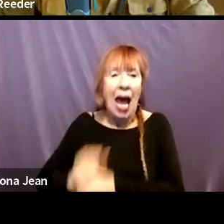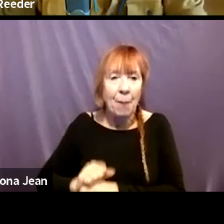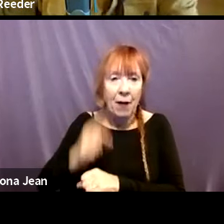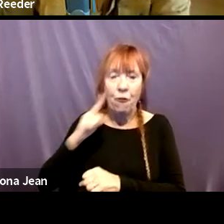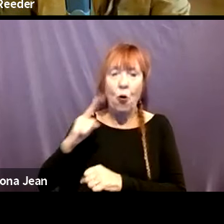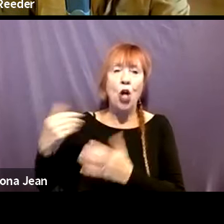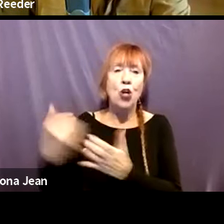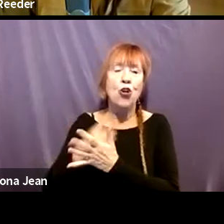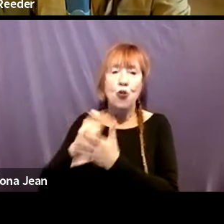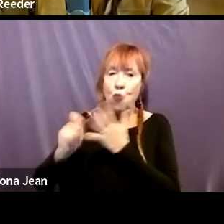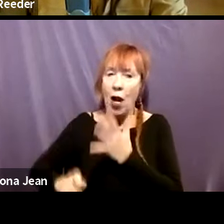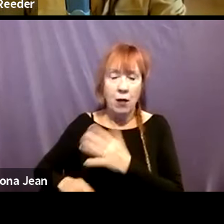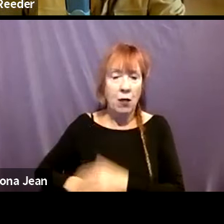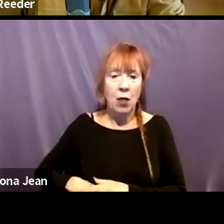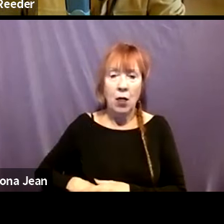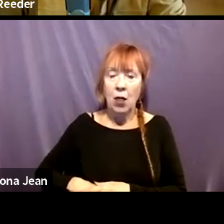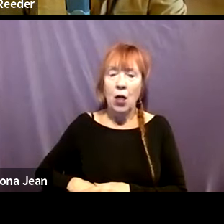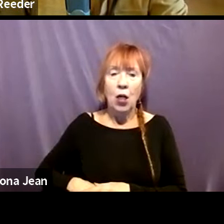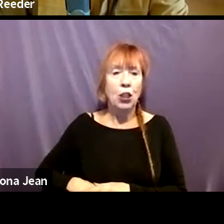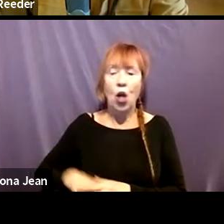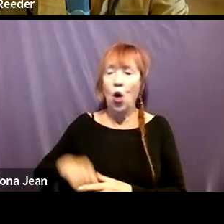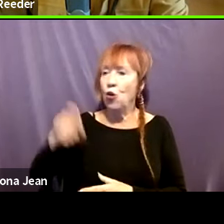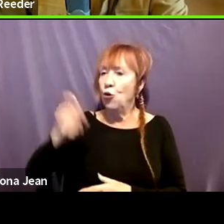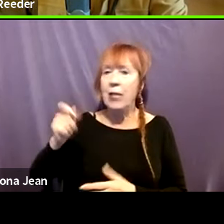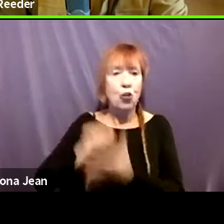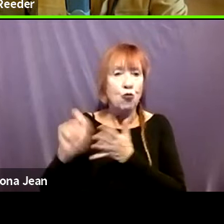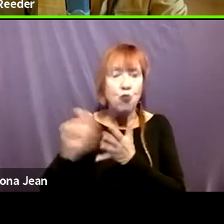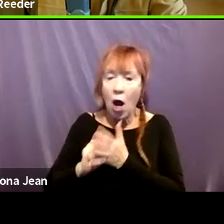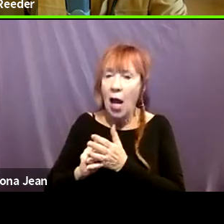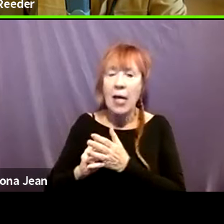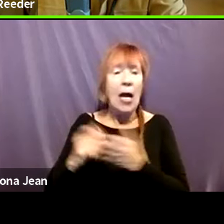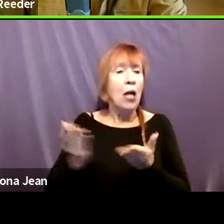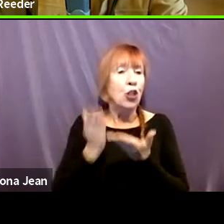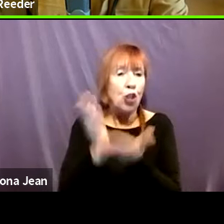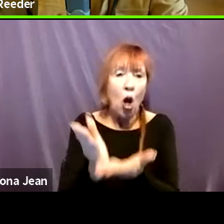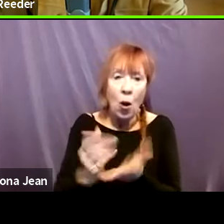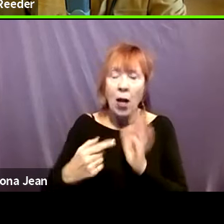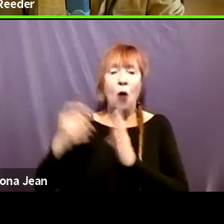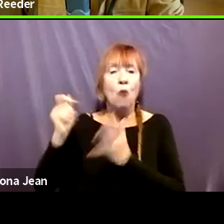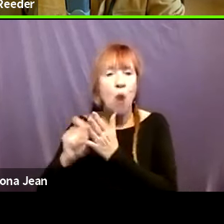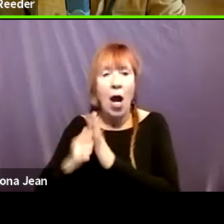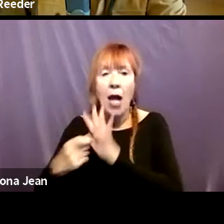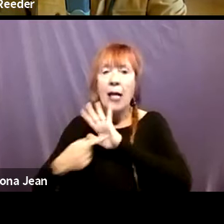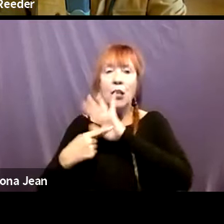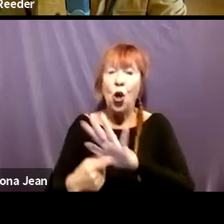is like the best thing you're ever gonna read", so you can't (speaking incoherently). Humility.